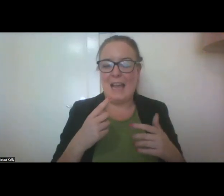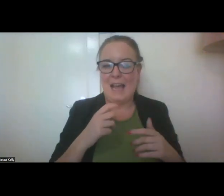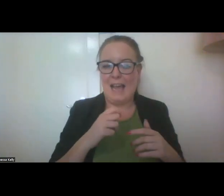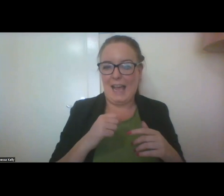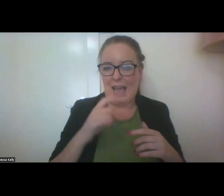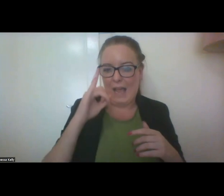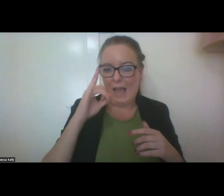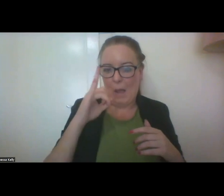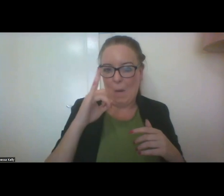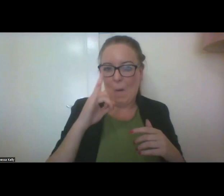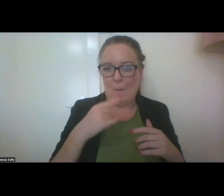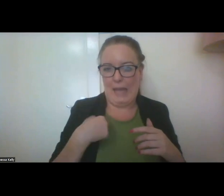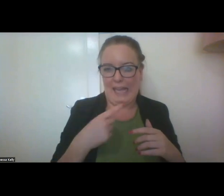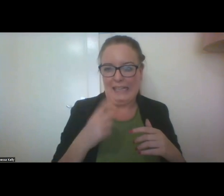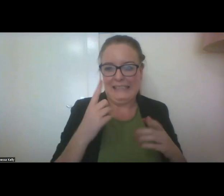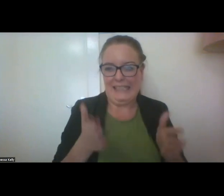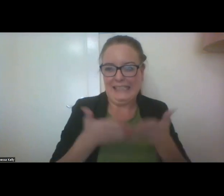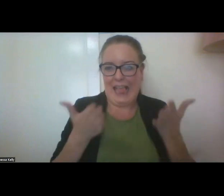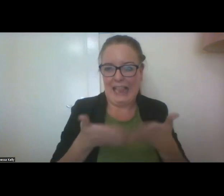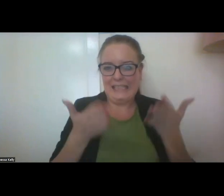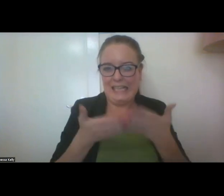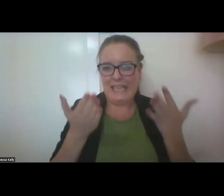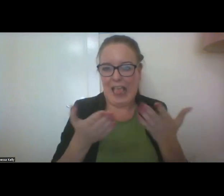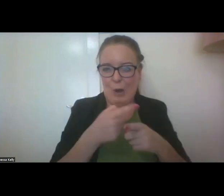but it's a very exciting time in captioning